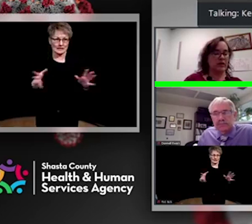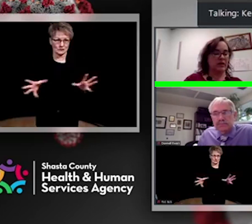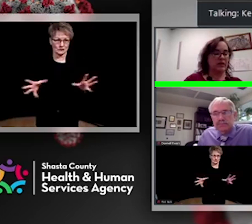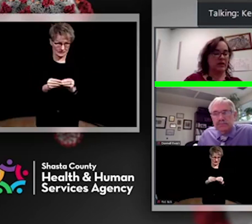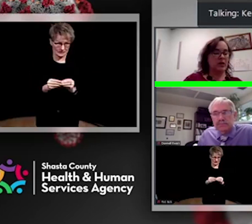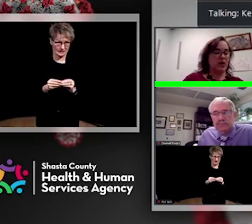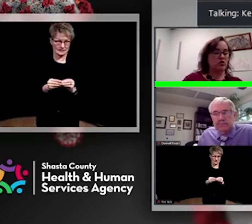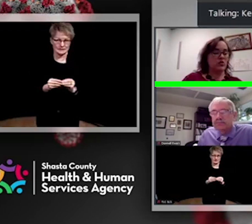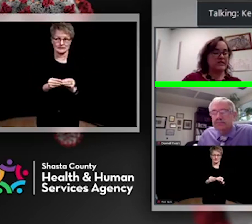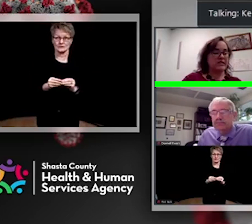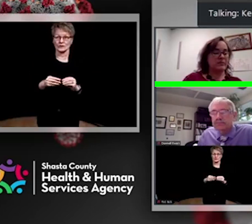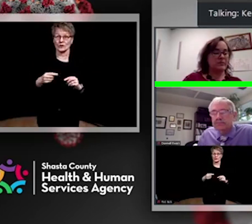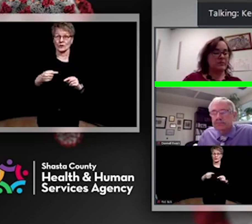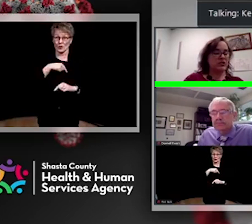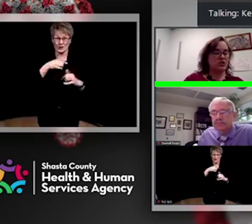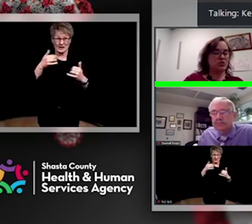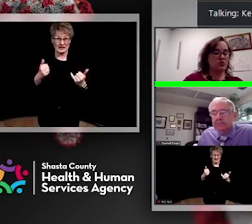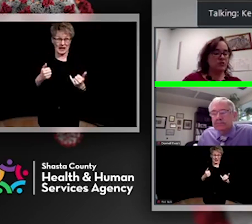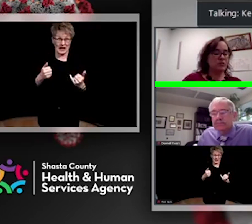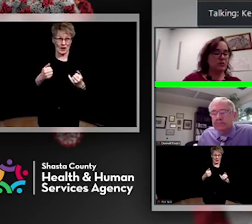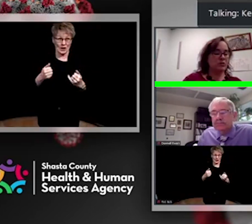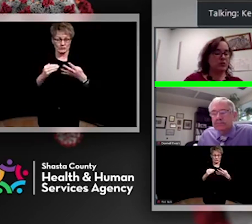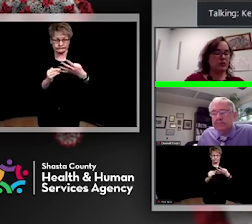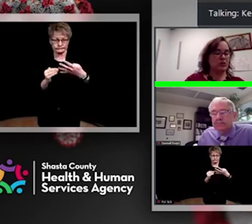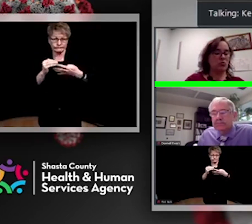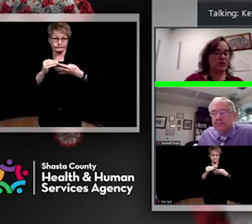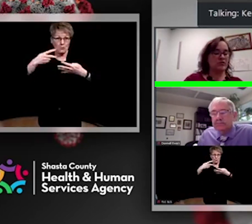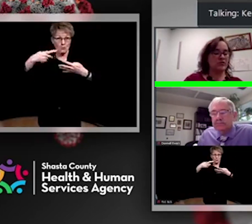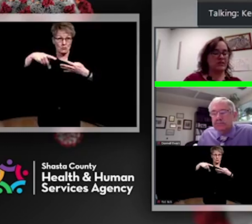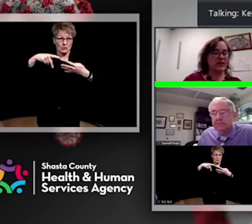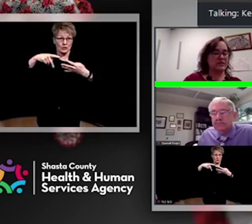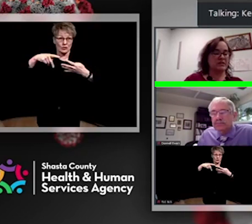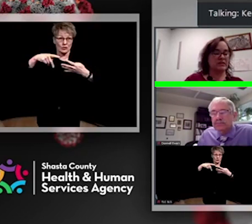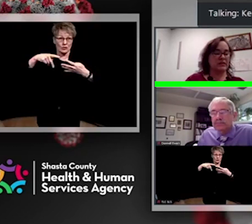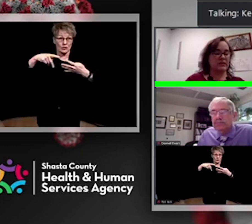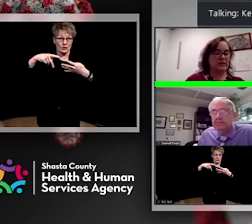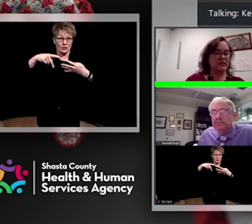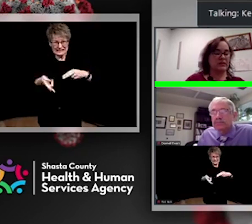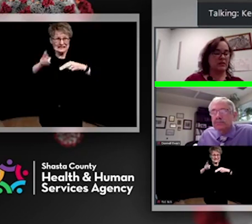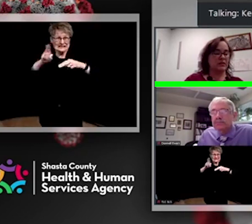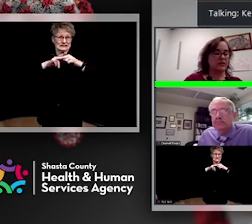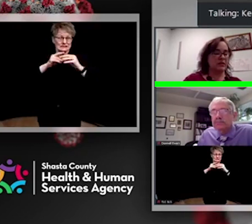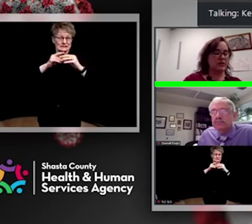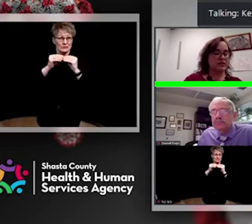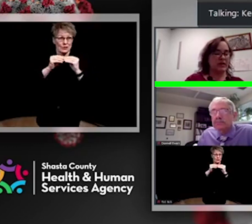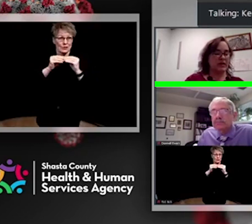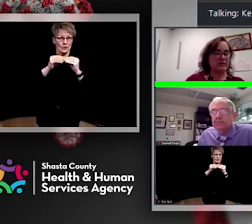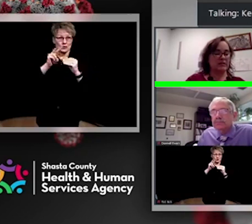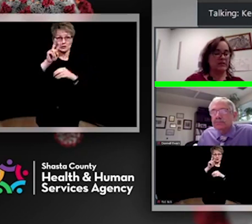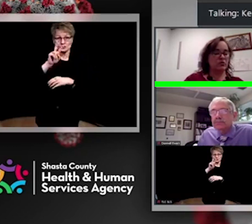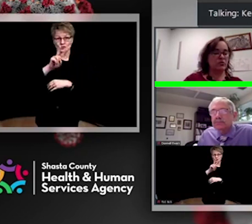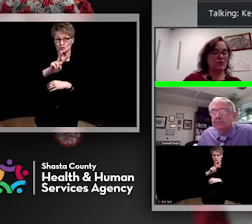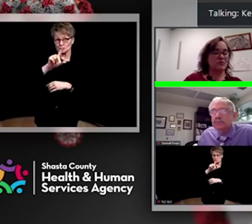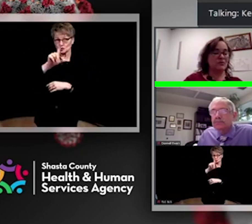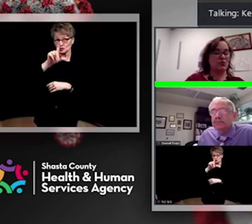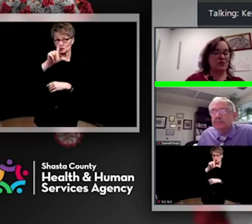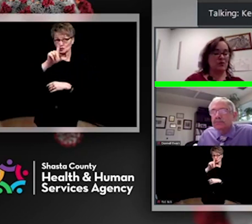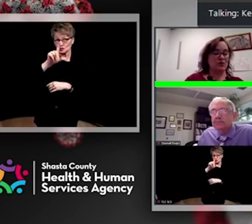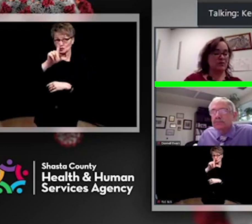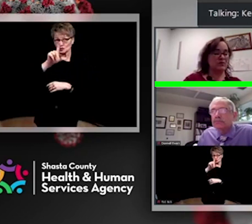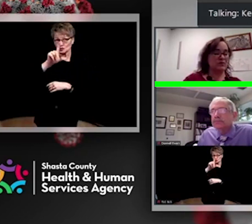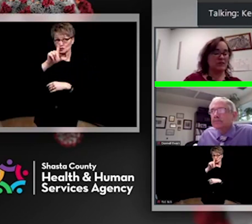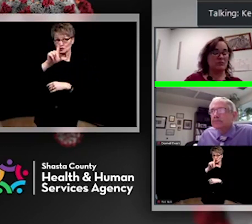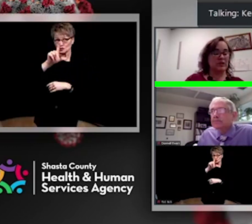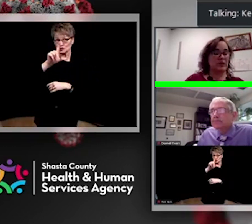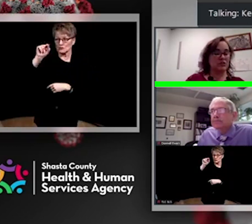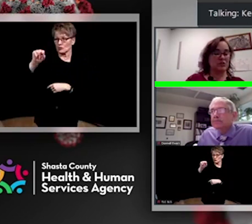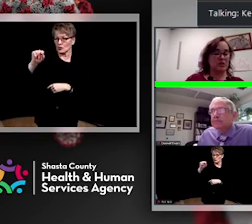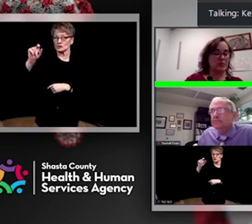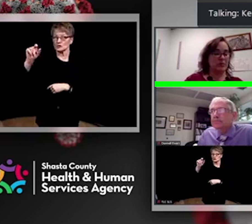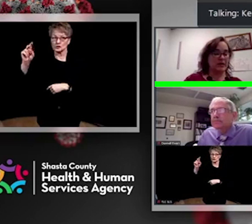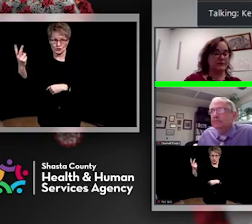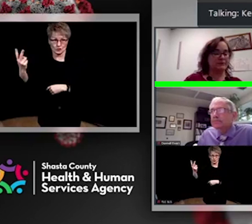We are up to a 20.2 for 100,000 case rate, which is up from 10.4. That's a big, huge jump.